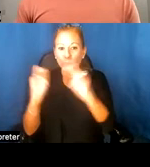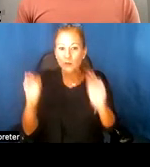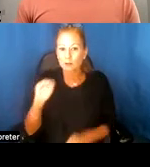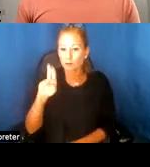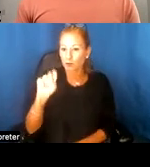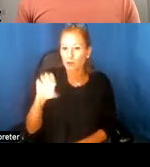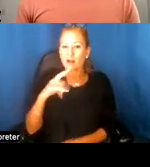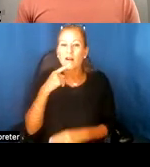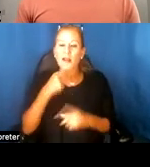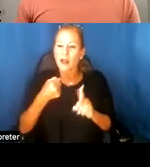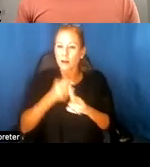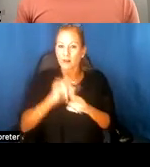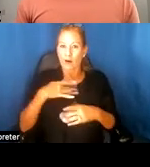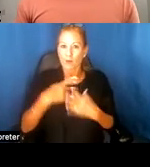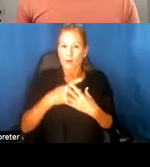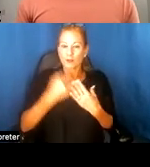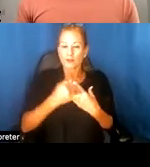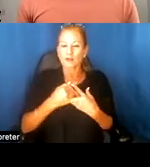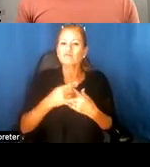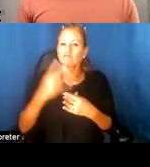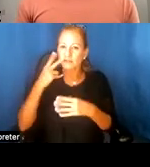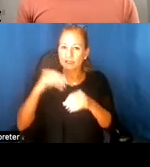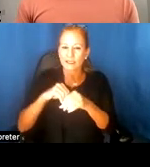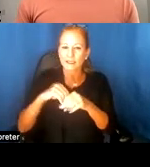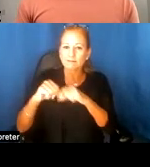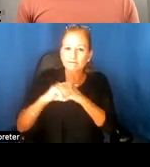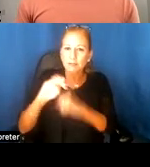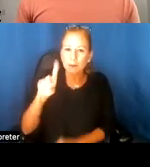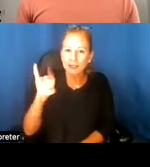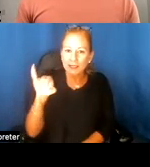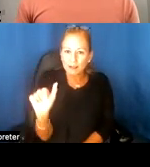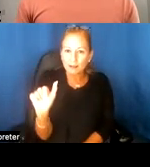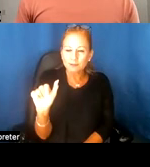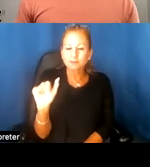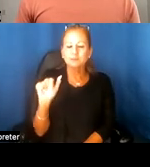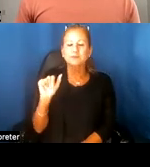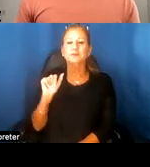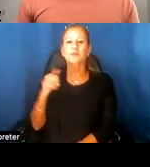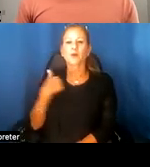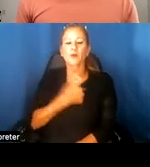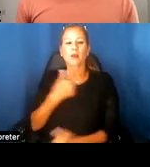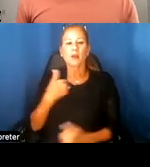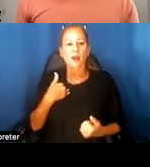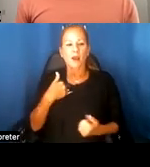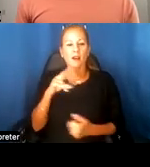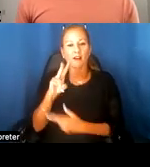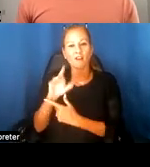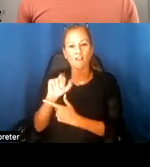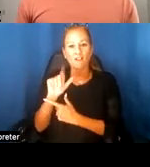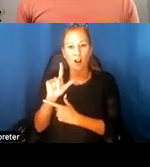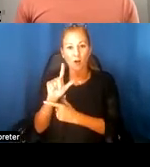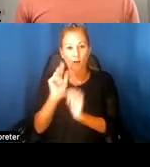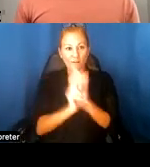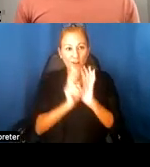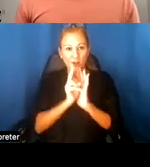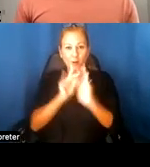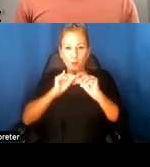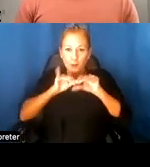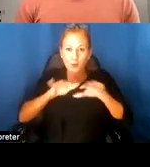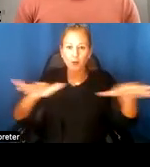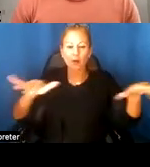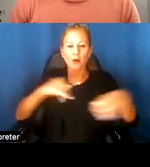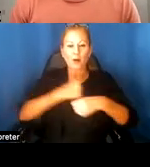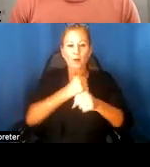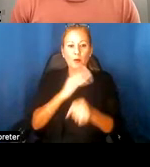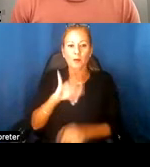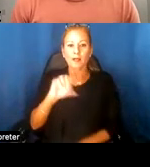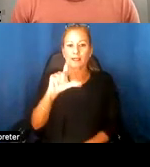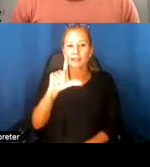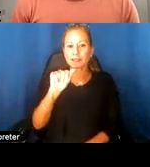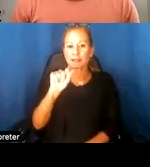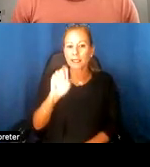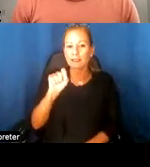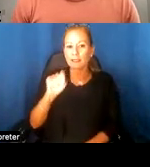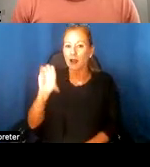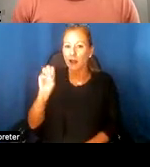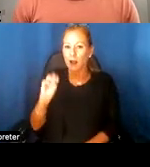also felt in media. We had a viral video that was produced by Slate.com which looked at